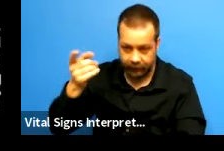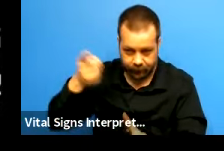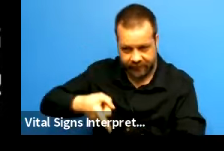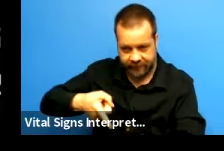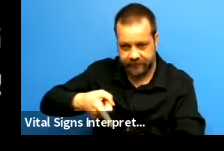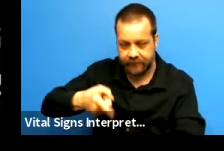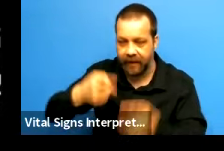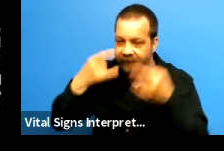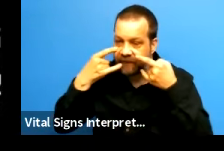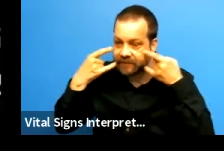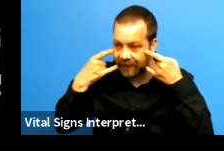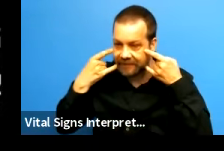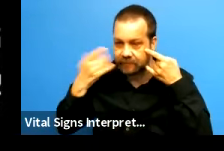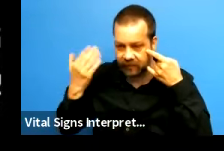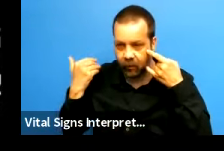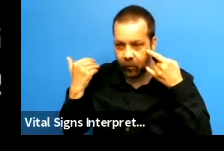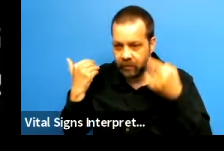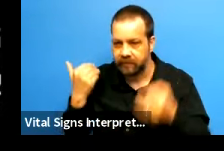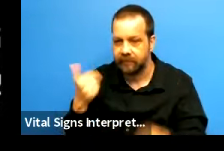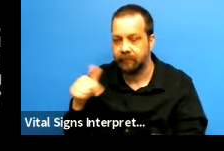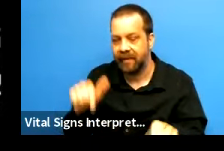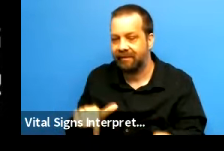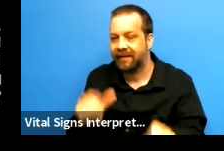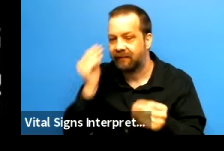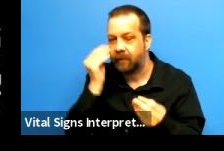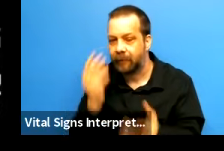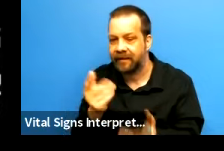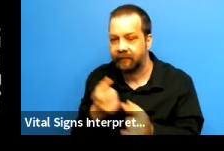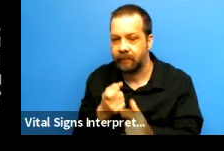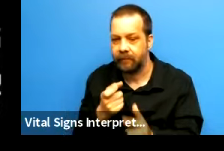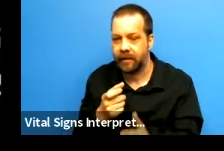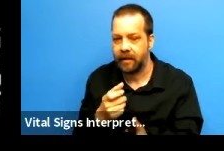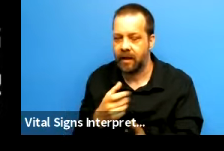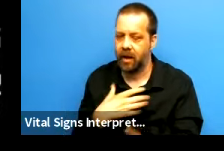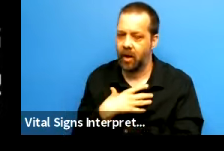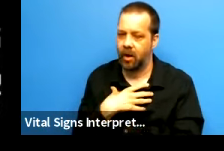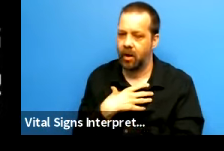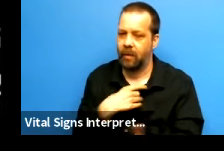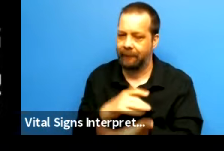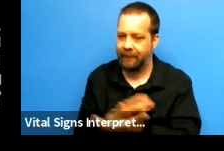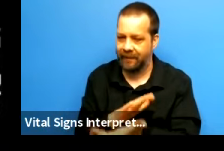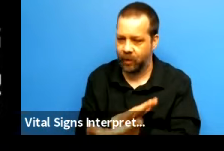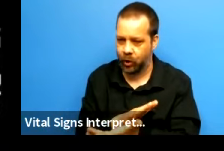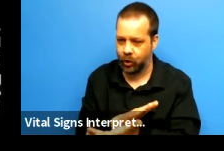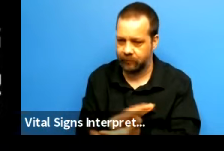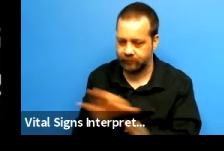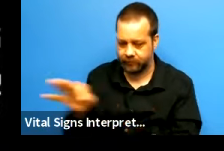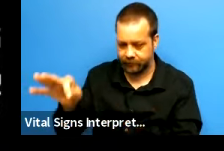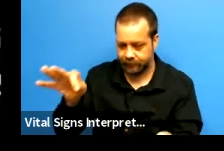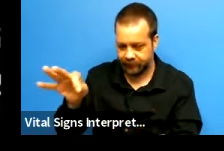This information is from a white paper that was developed by the Southeast ADA Center.